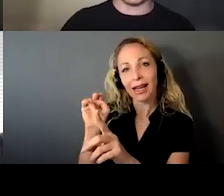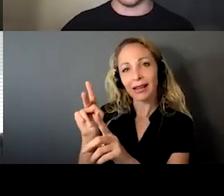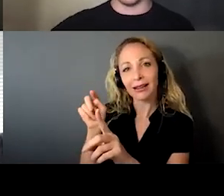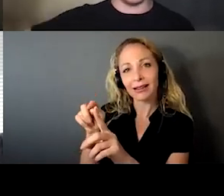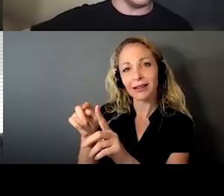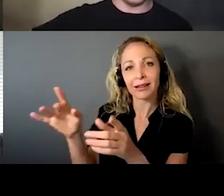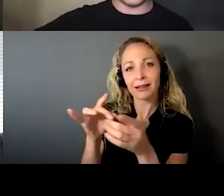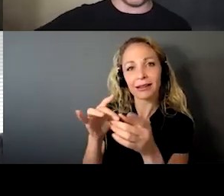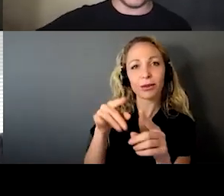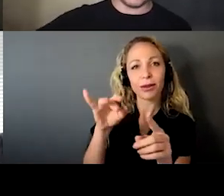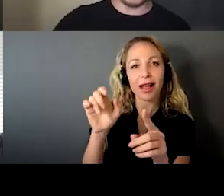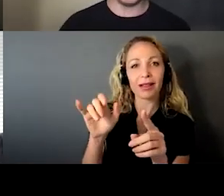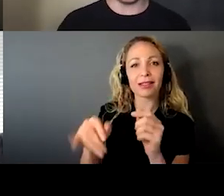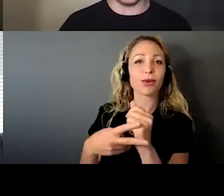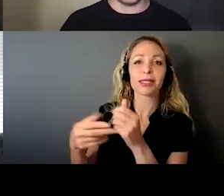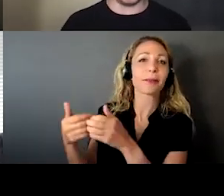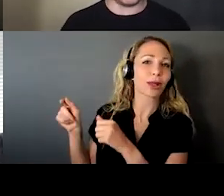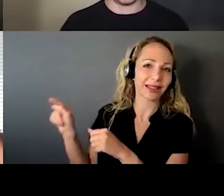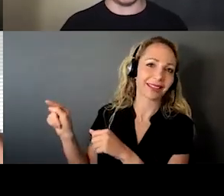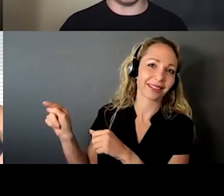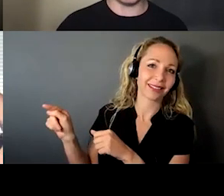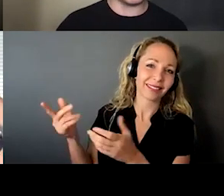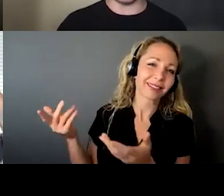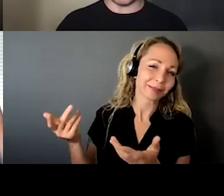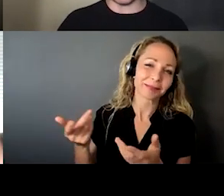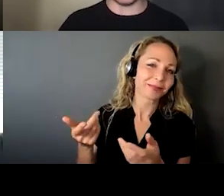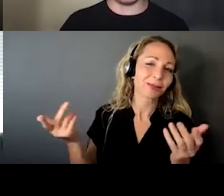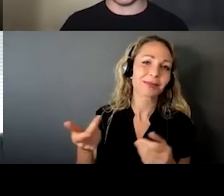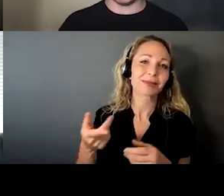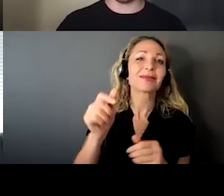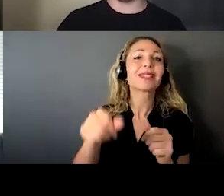IT CAN SOMETIMES, DEPENDING ON WHAT YOU ARE DOING, IT CAN GO INTO LIKE THE FILE MANAGER.